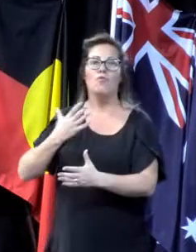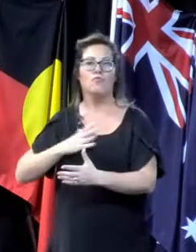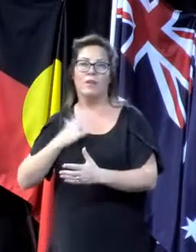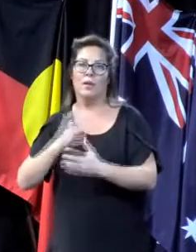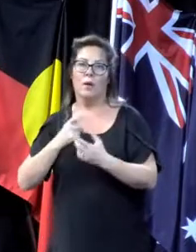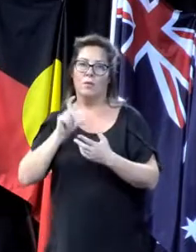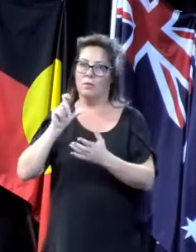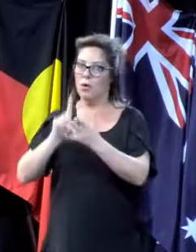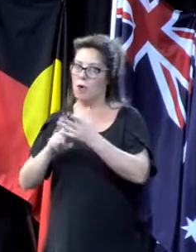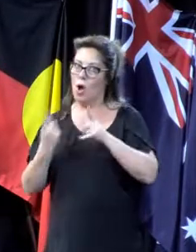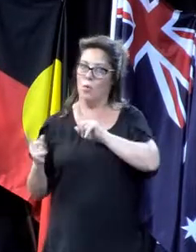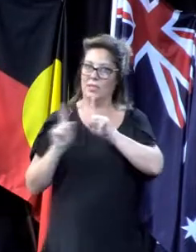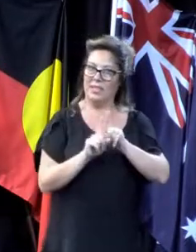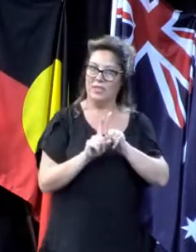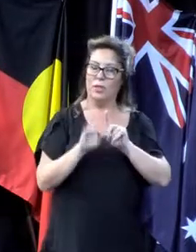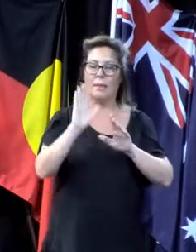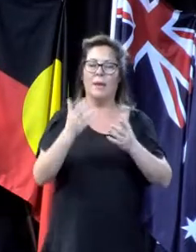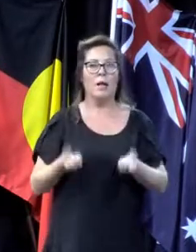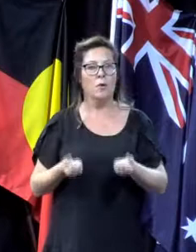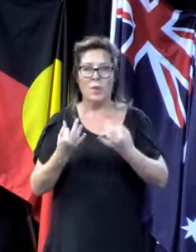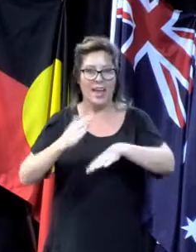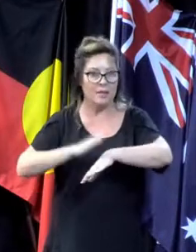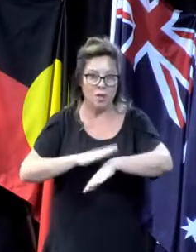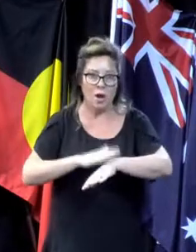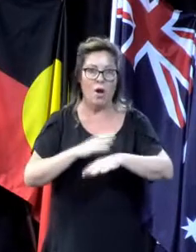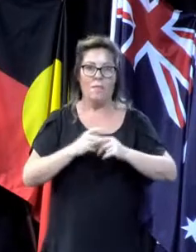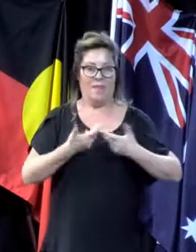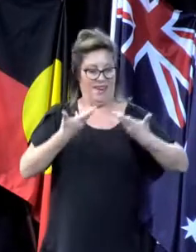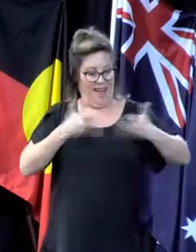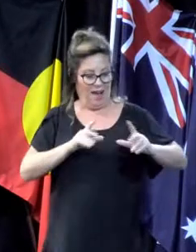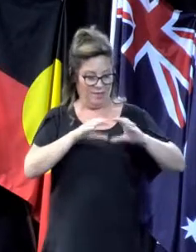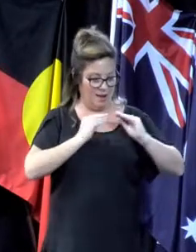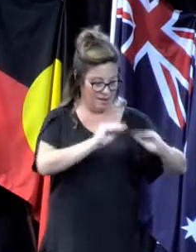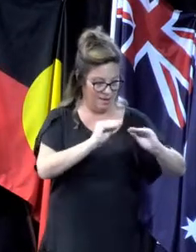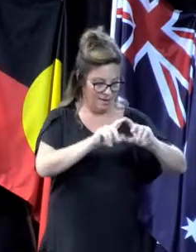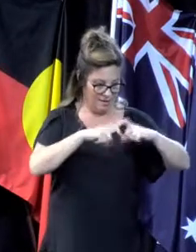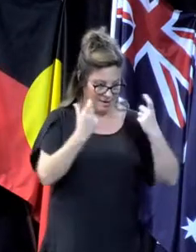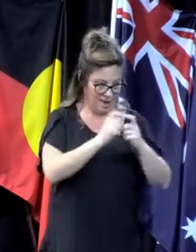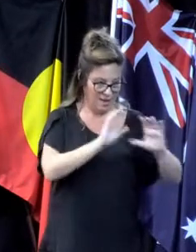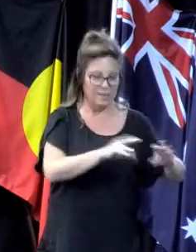But lack of time on a lesson-to-lesson basis and lack of capability has been recognized by teachers